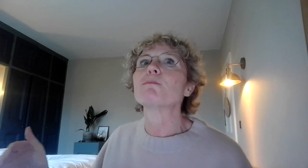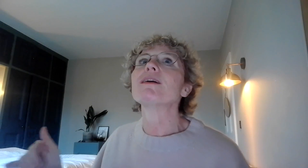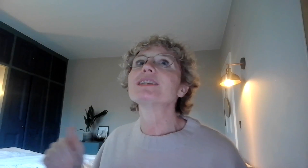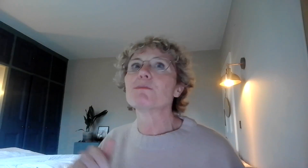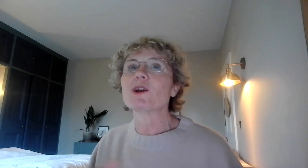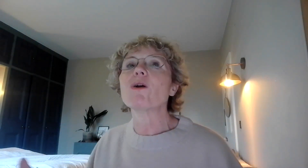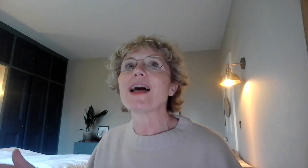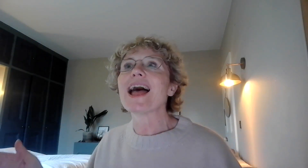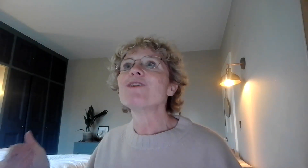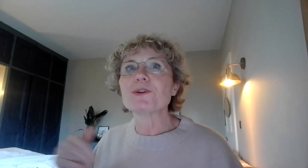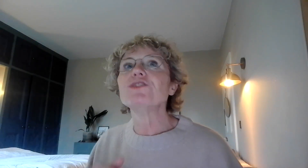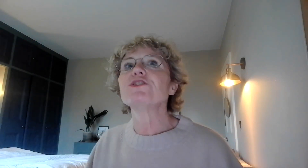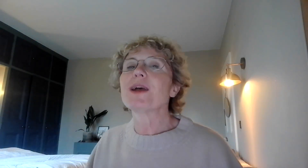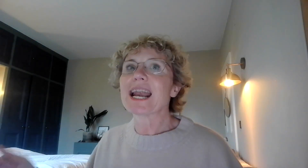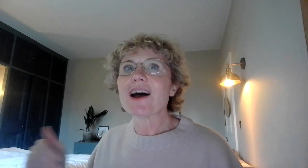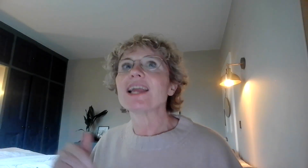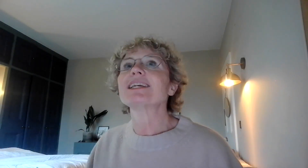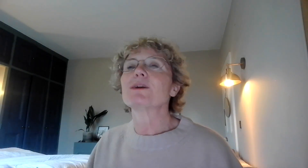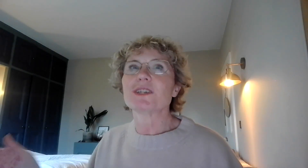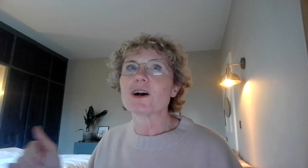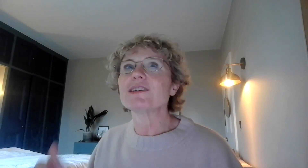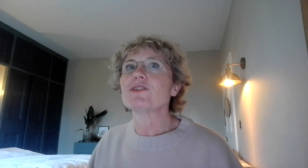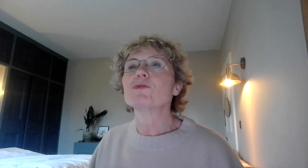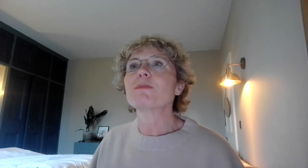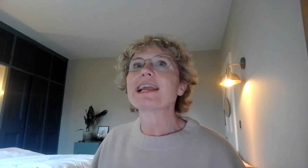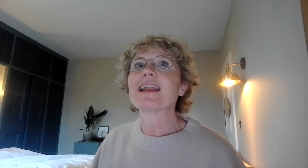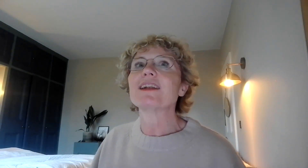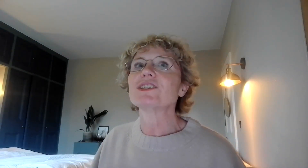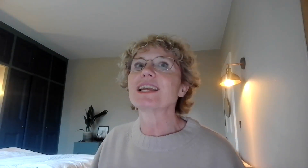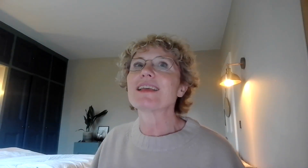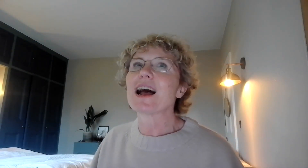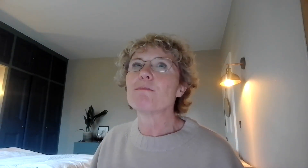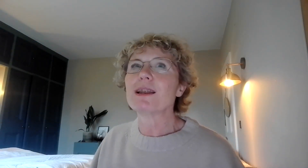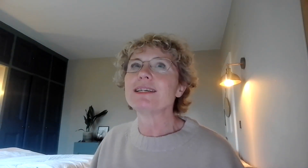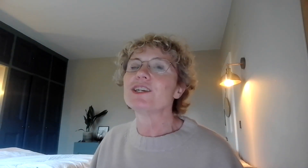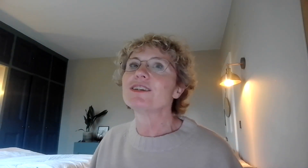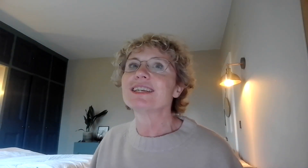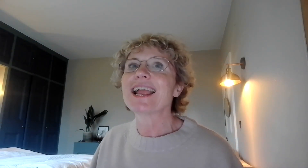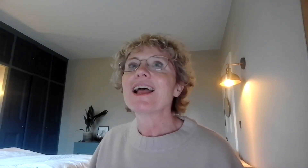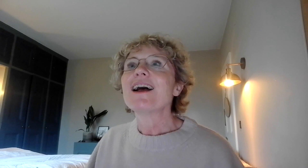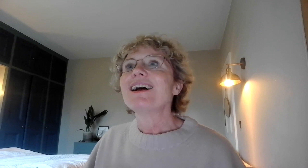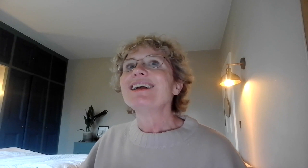But by the time we got there, people were used to it, and liked it, and started to talk about it. And I just think that ability just to say,